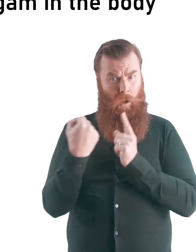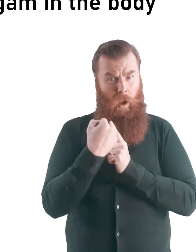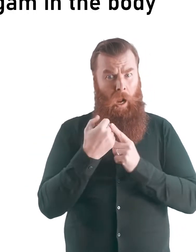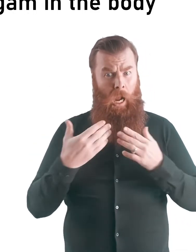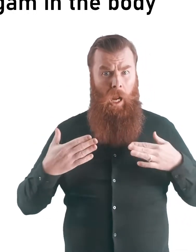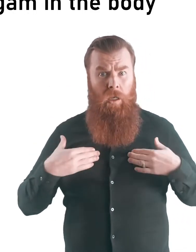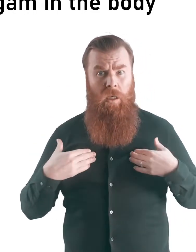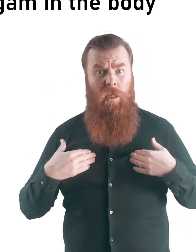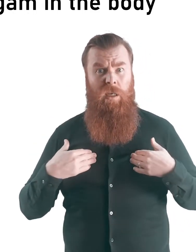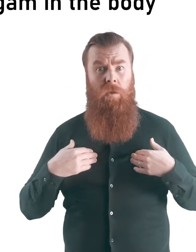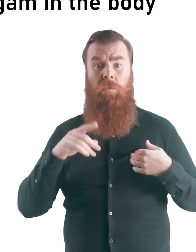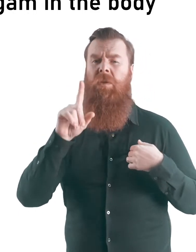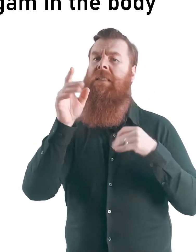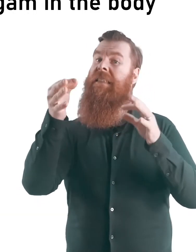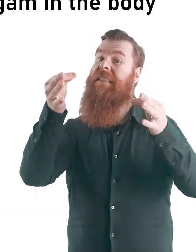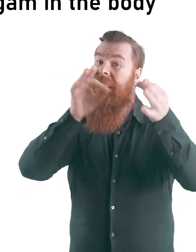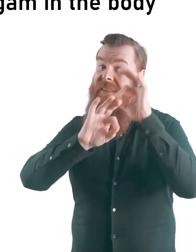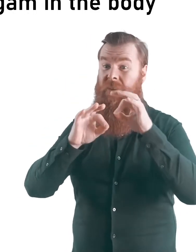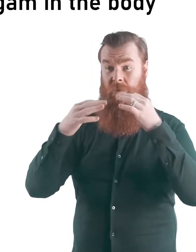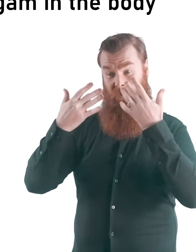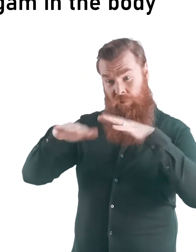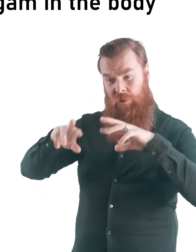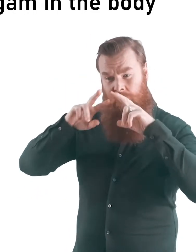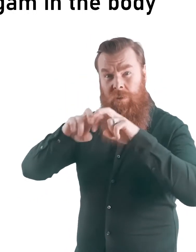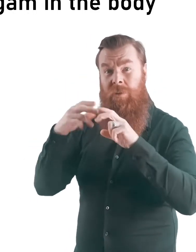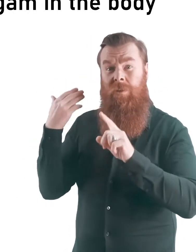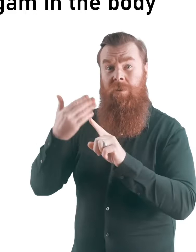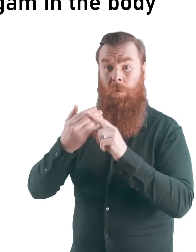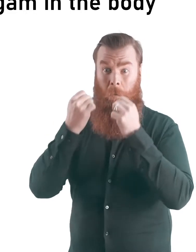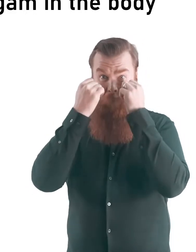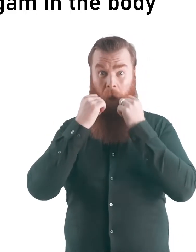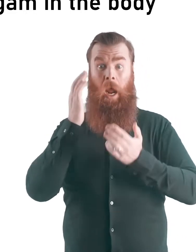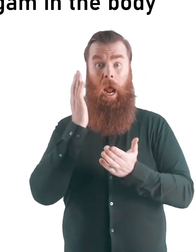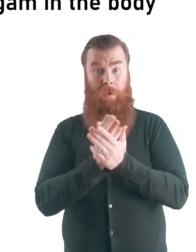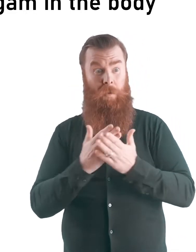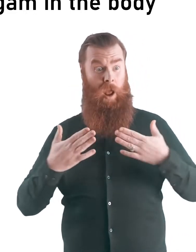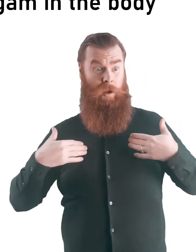Scientists have not found research to show that this is true.